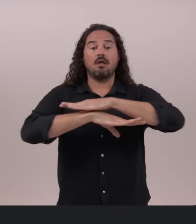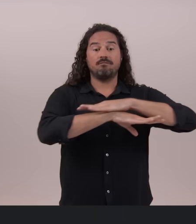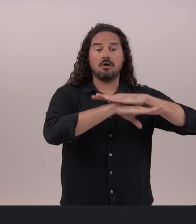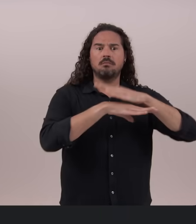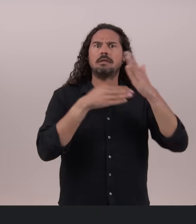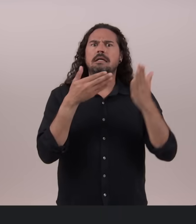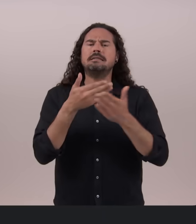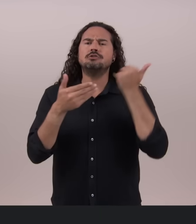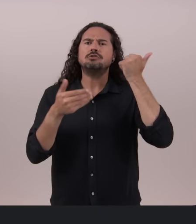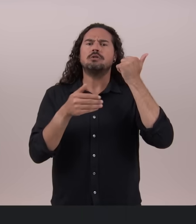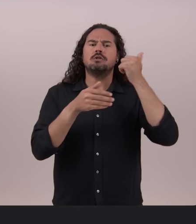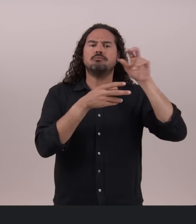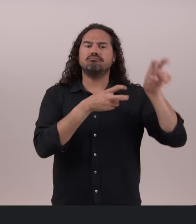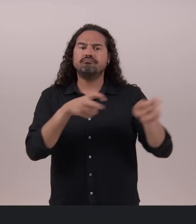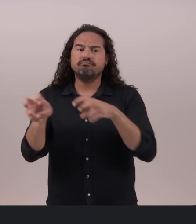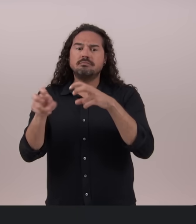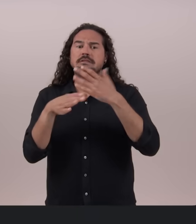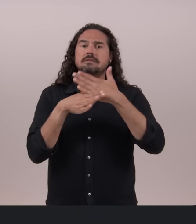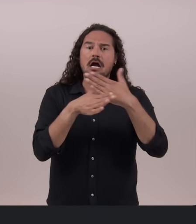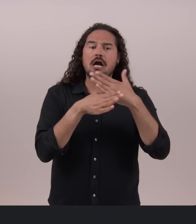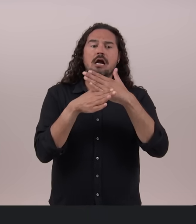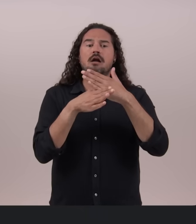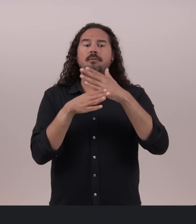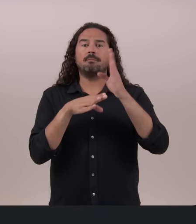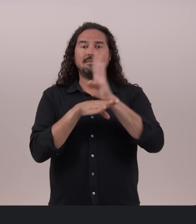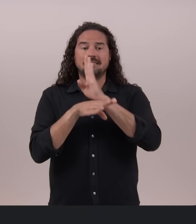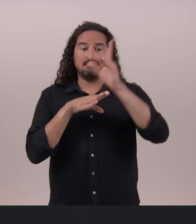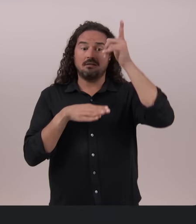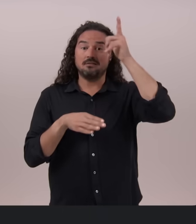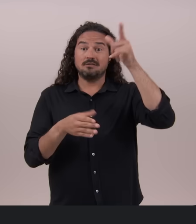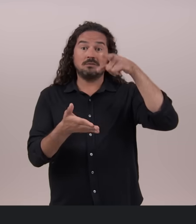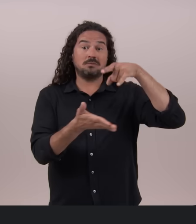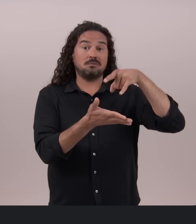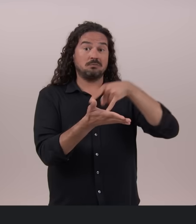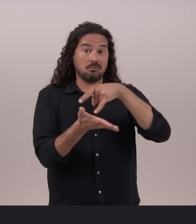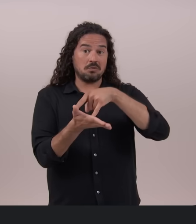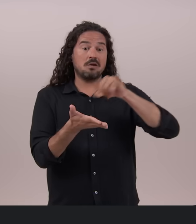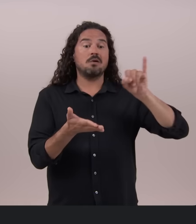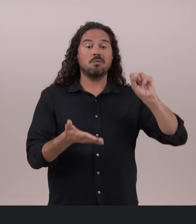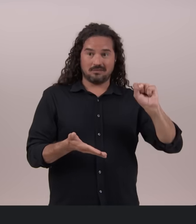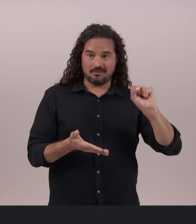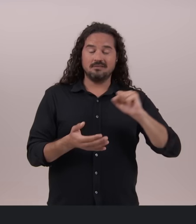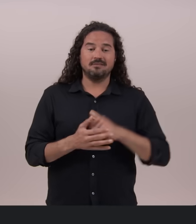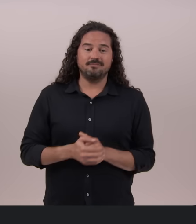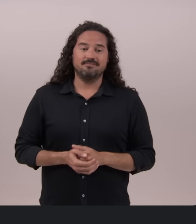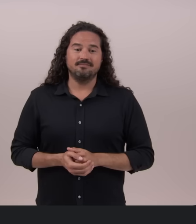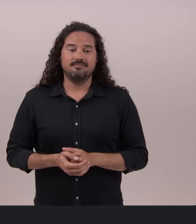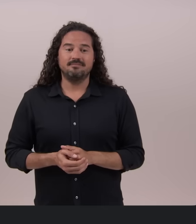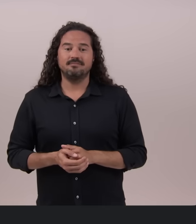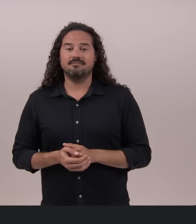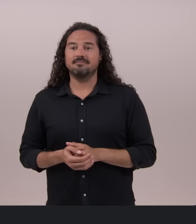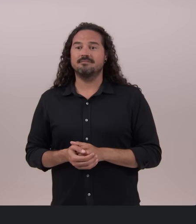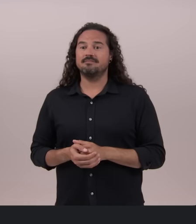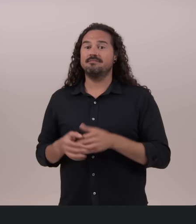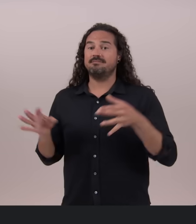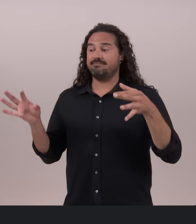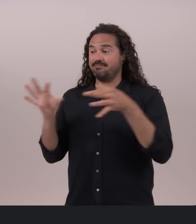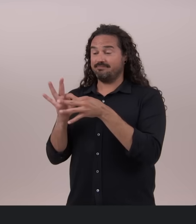shared business logic for Android and iOS. By combining Antigravity and Android CLI with